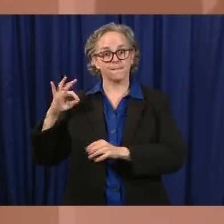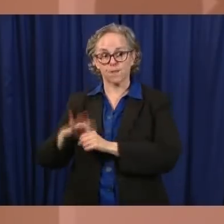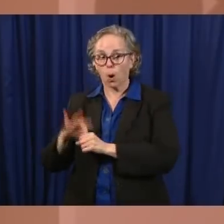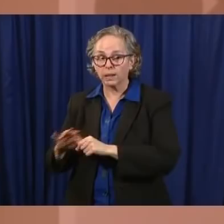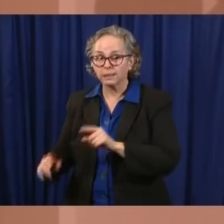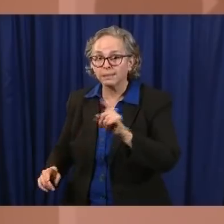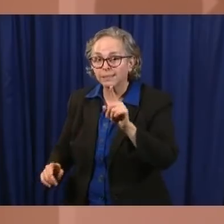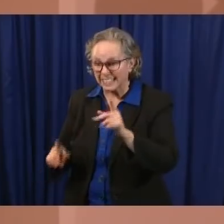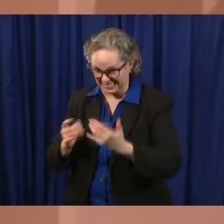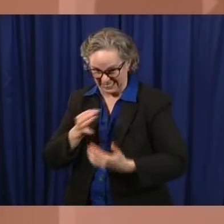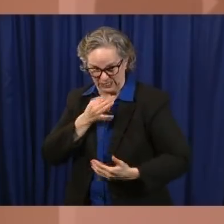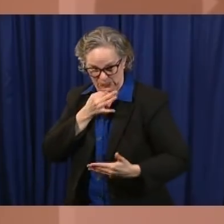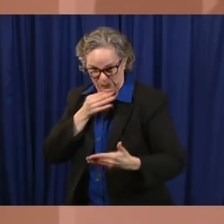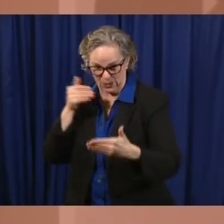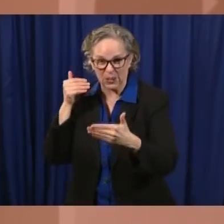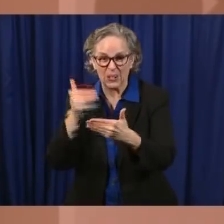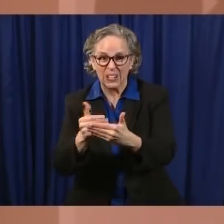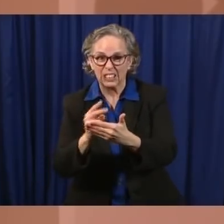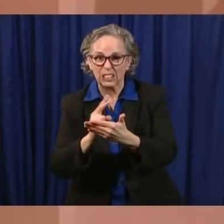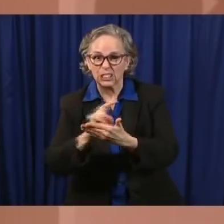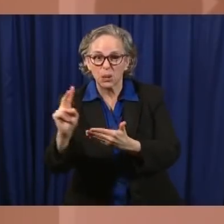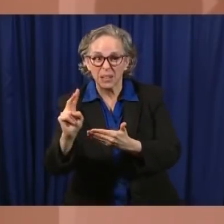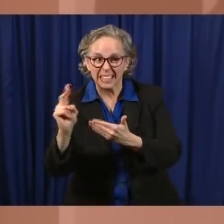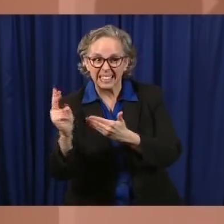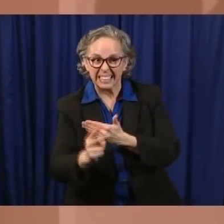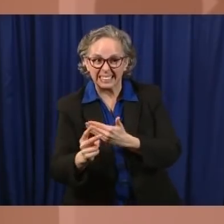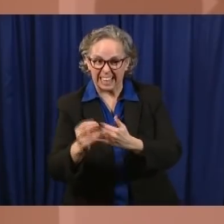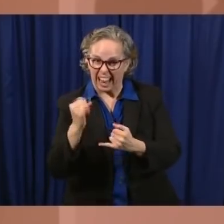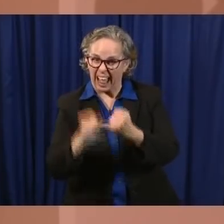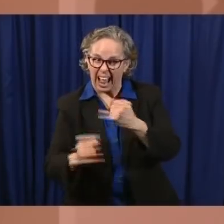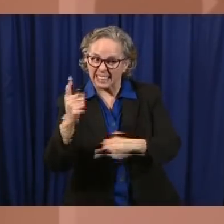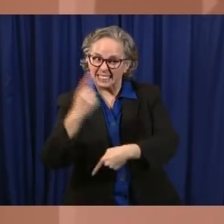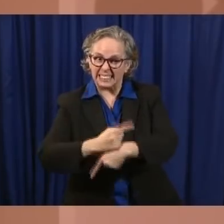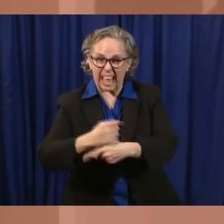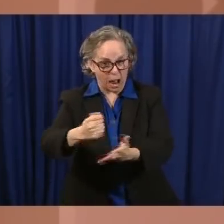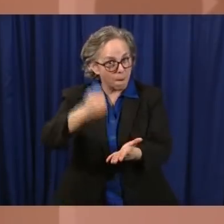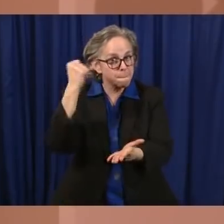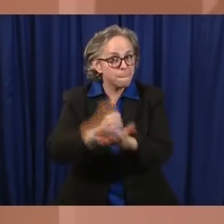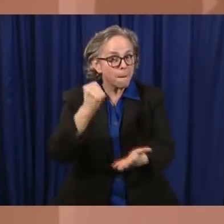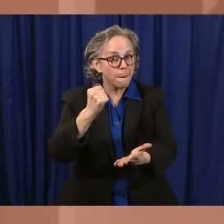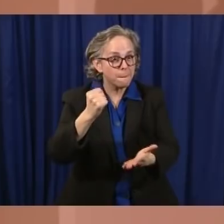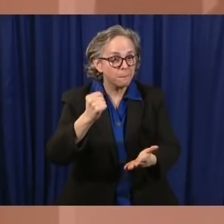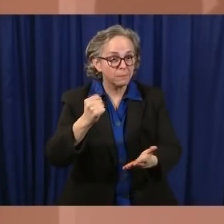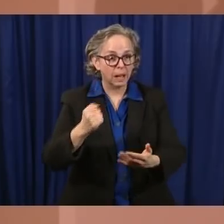WE ARE ALL TRYING TO NAVIGATE. 2 FINAL ITEMS, TWO WEEKS FROM